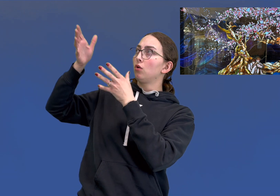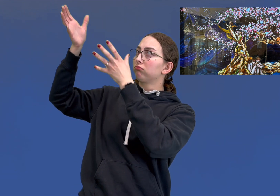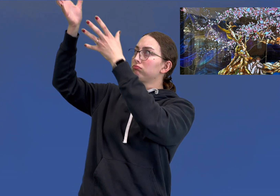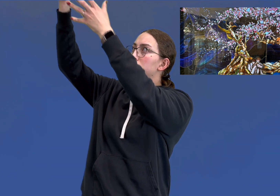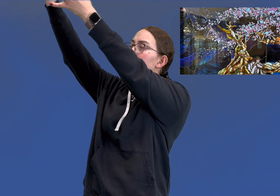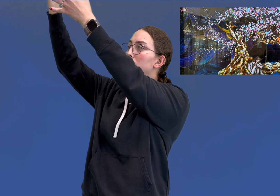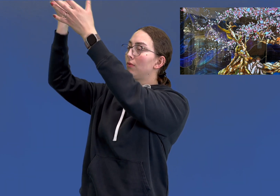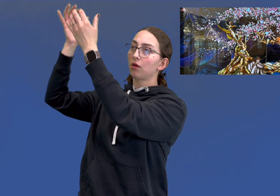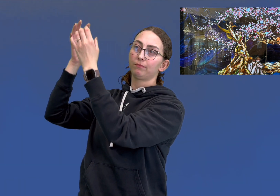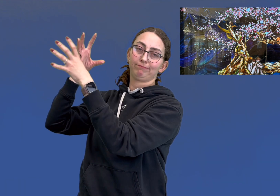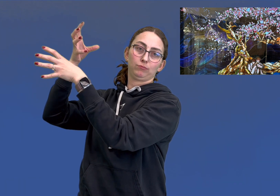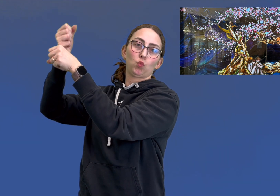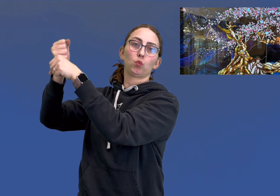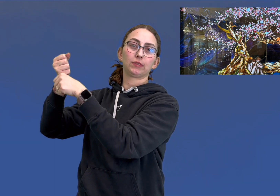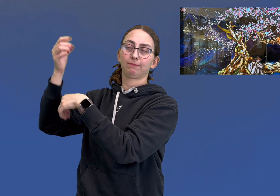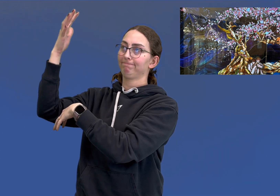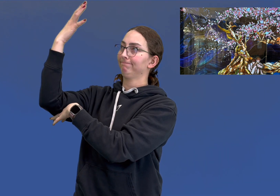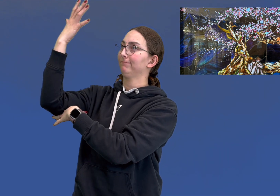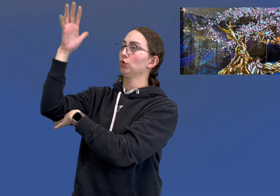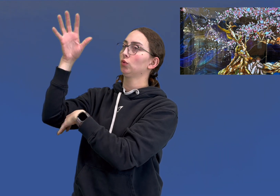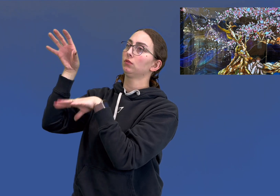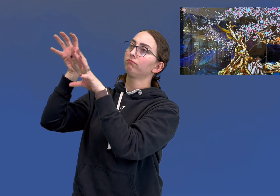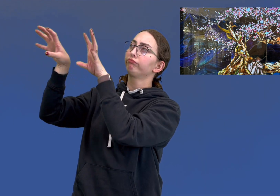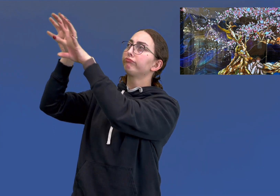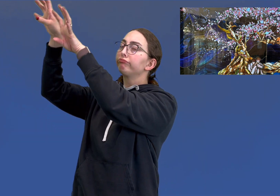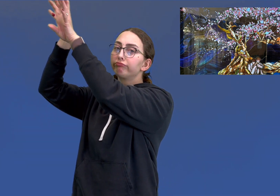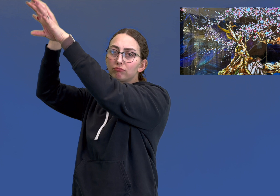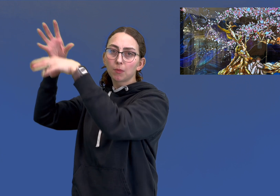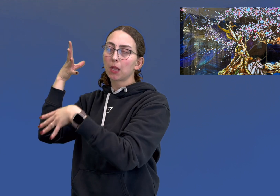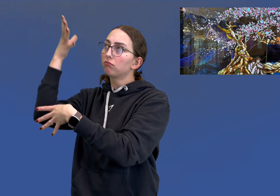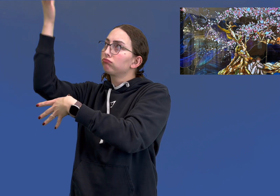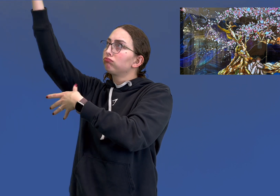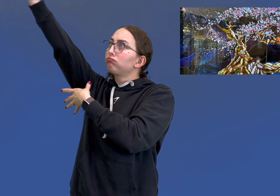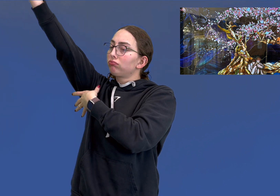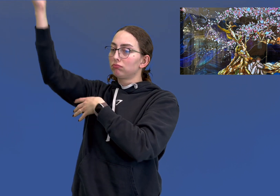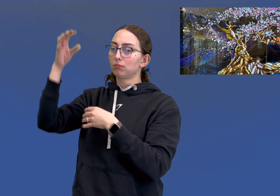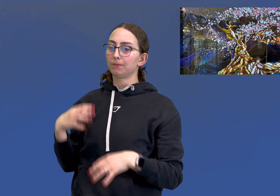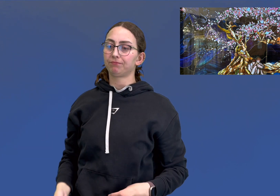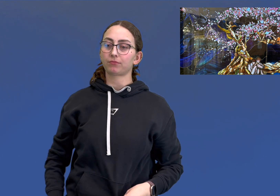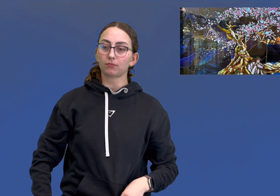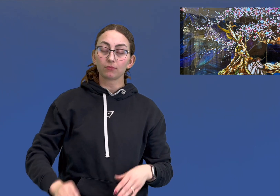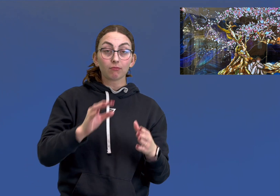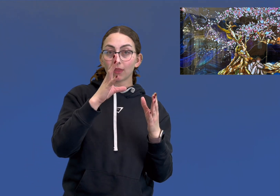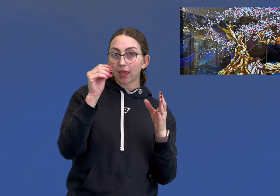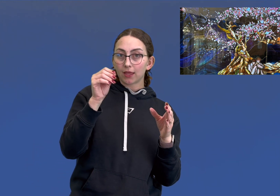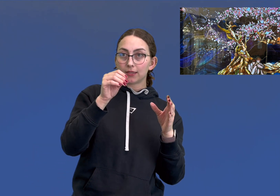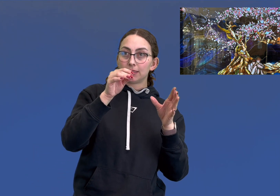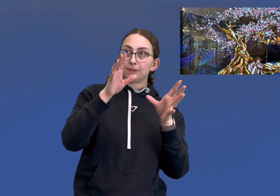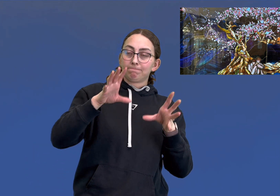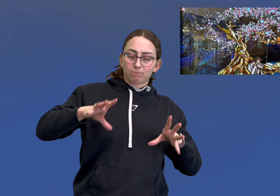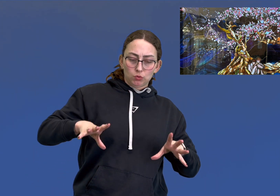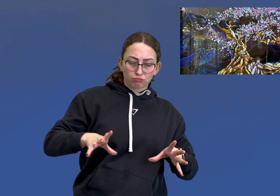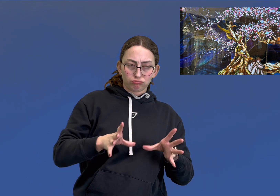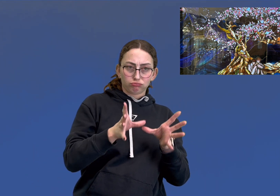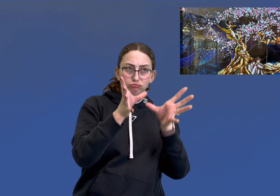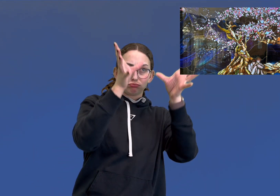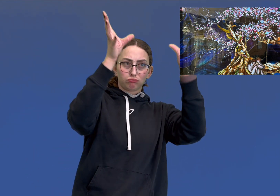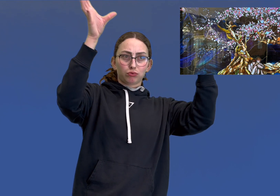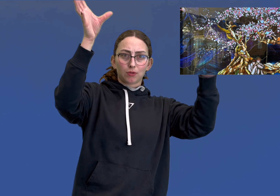person that is holding onto one person while also reaching higher and holding the tree limbs At the base of the tree, located in the middle